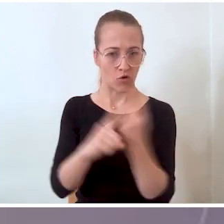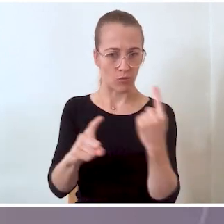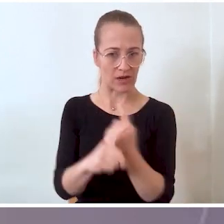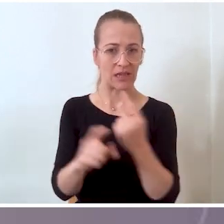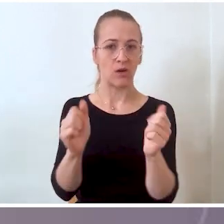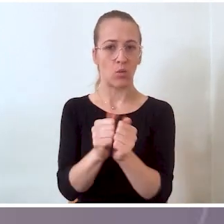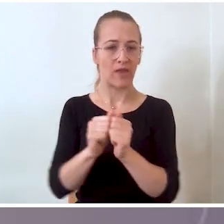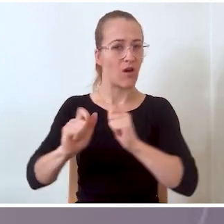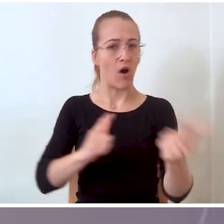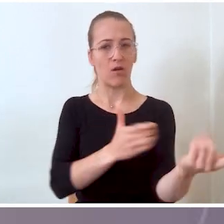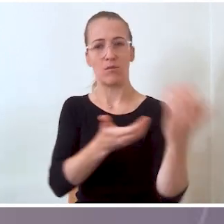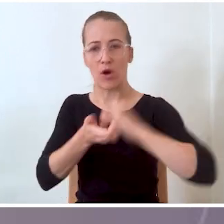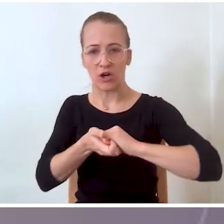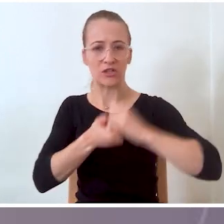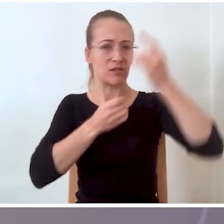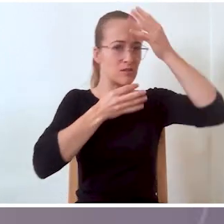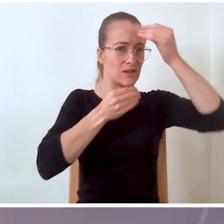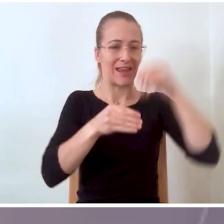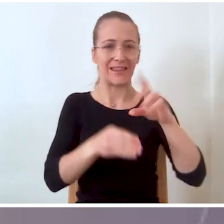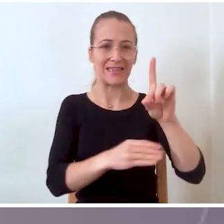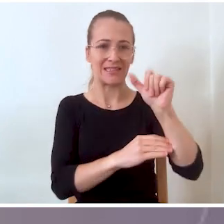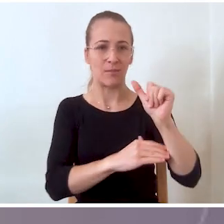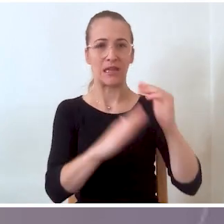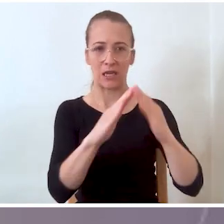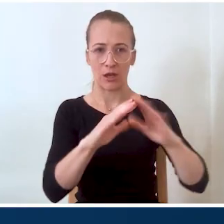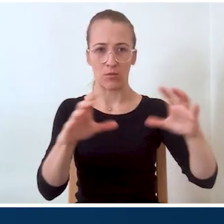with all of our partners in mind in the disability space?